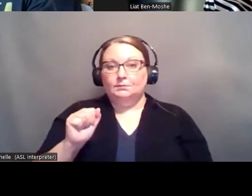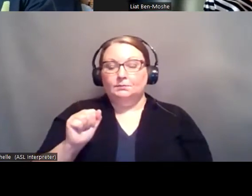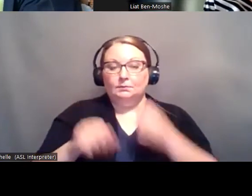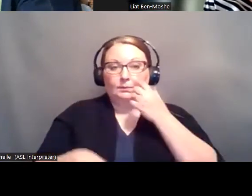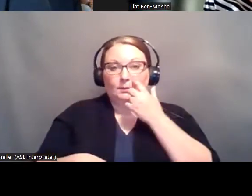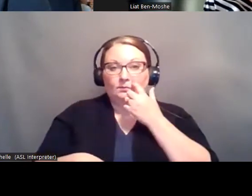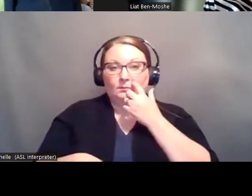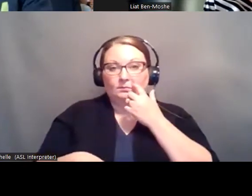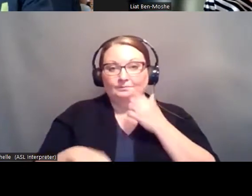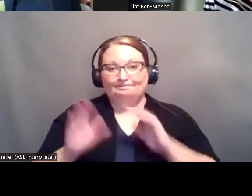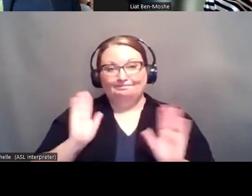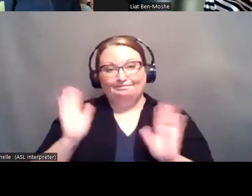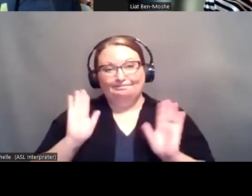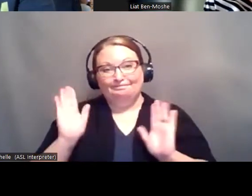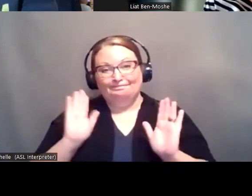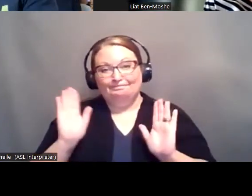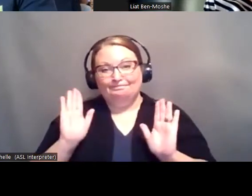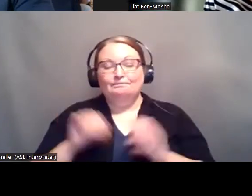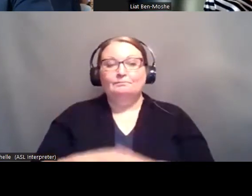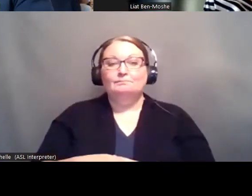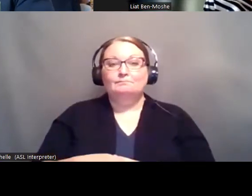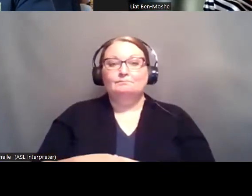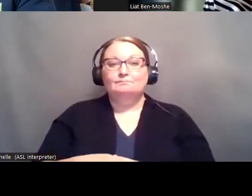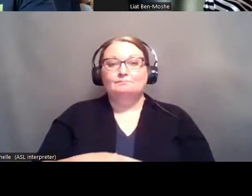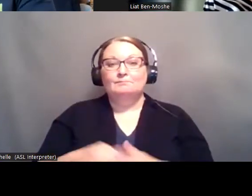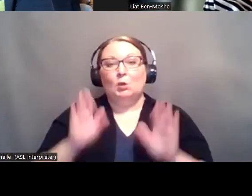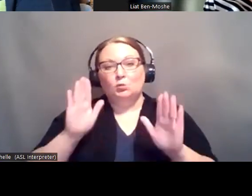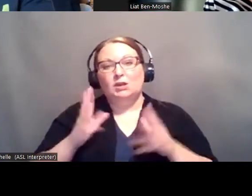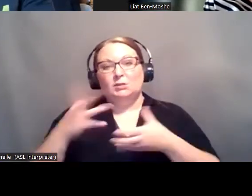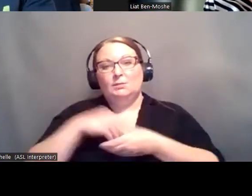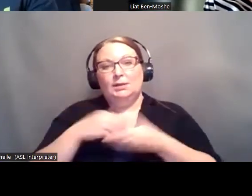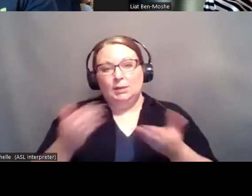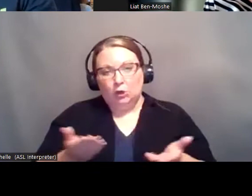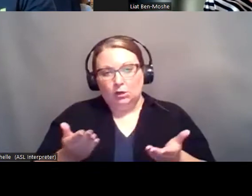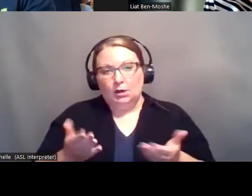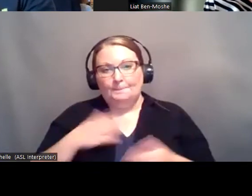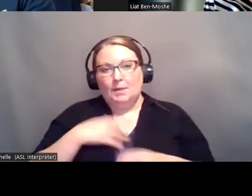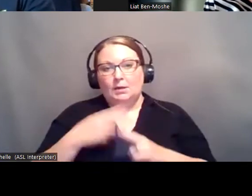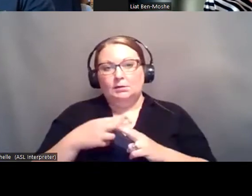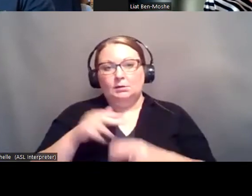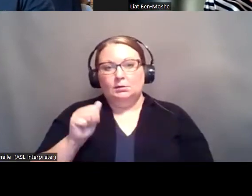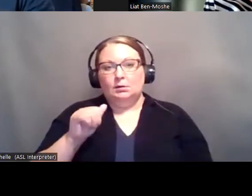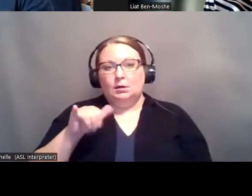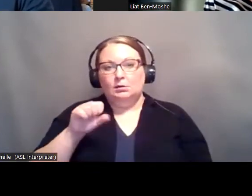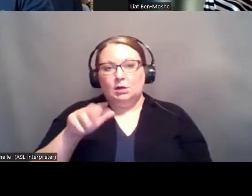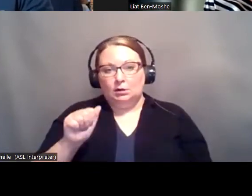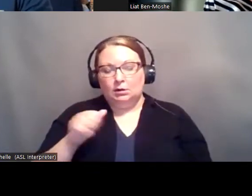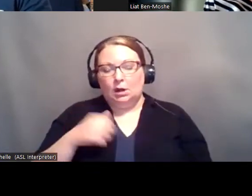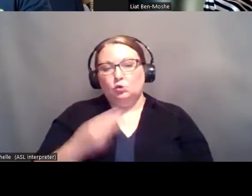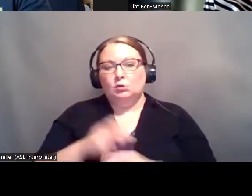Hello. Hi everyone, it's great to be here. My name is Aysha, I go by she, her pronouns,